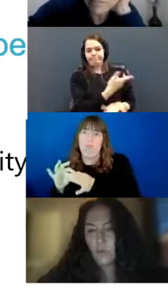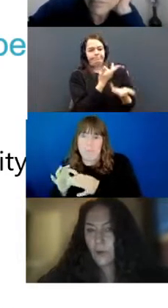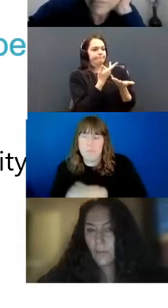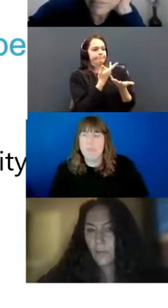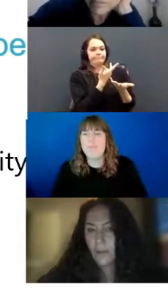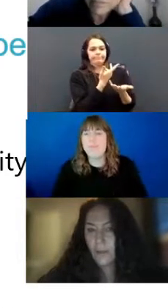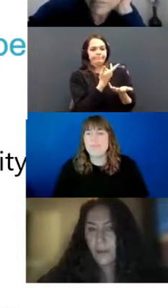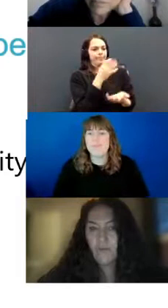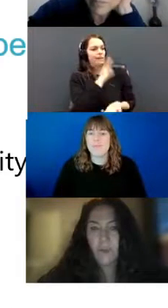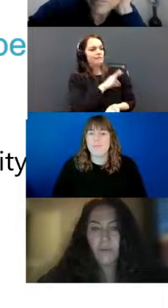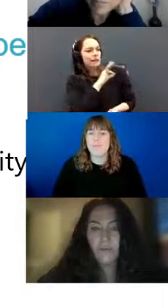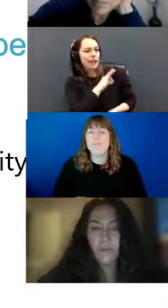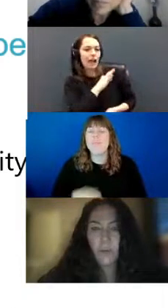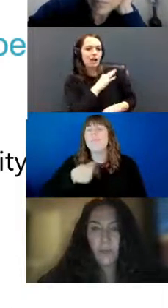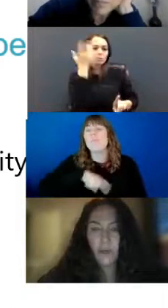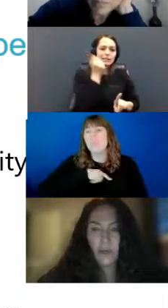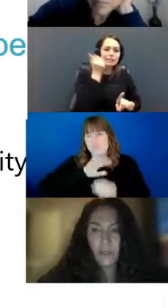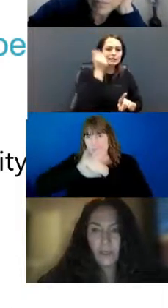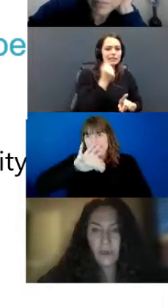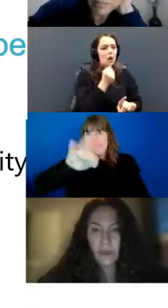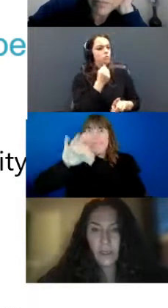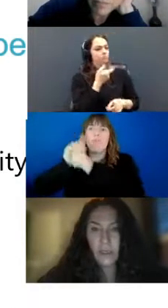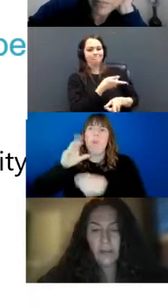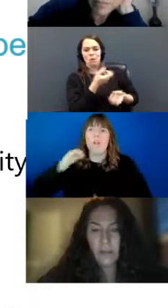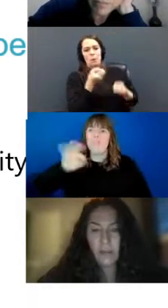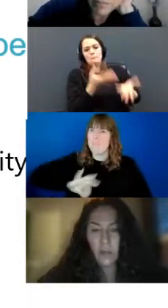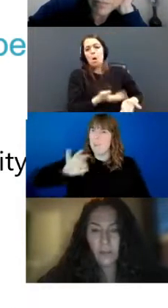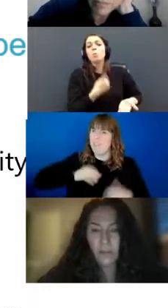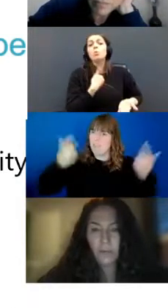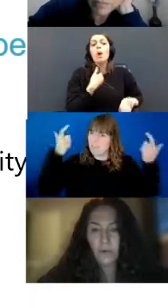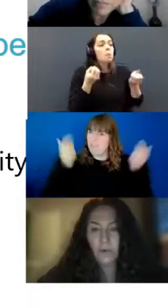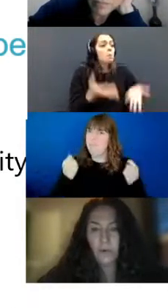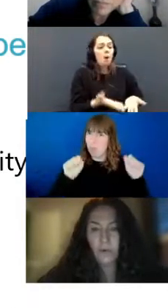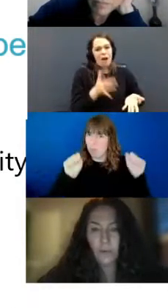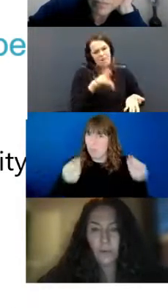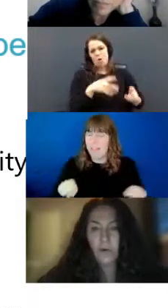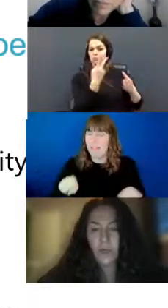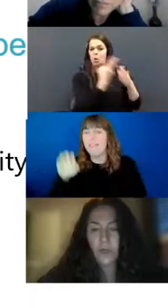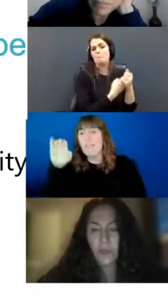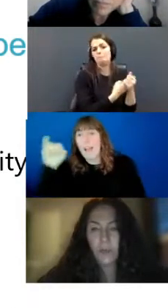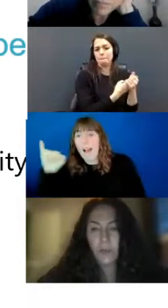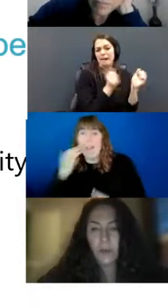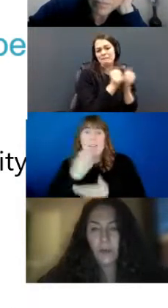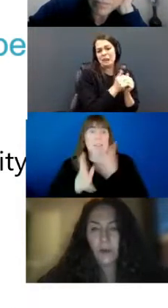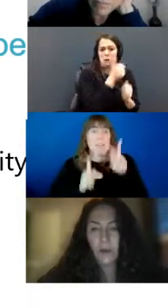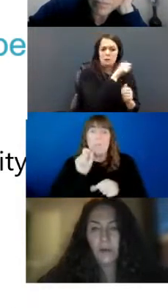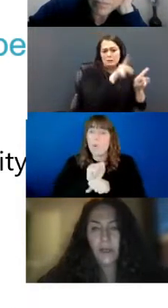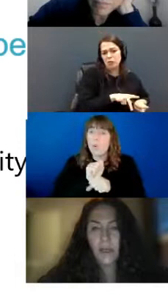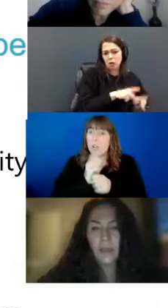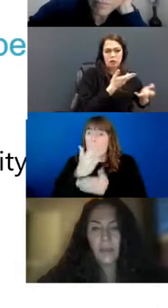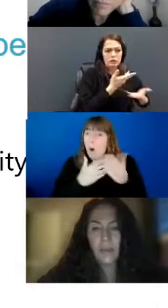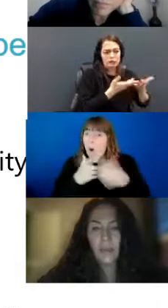clawback of benefits while on ei a lot of people work or work part part-time while on disability